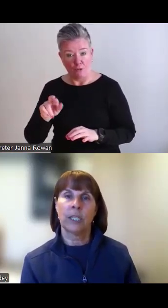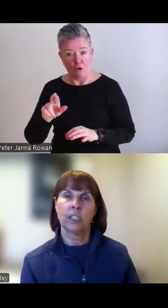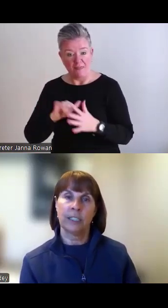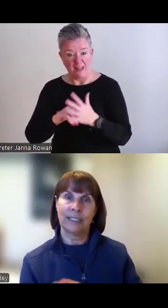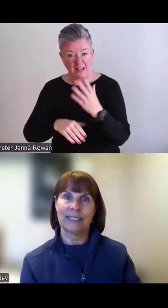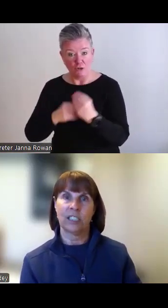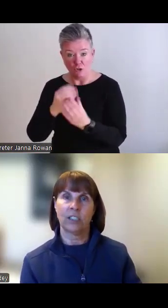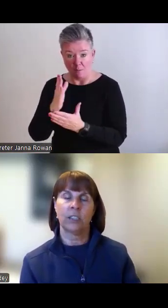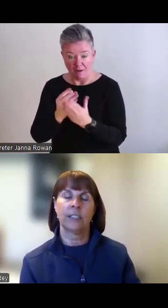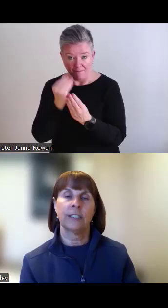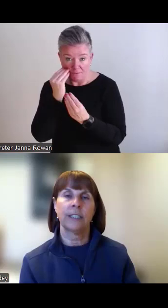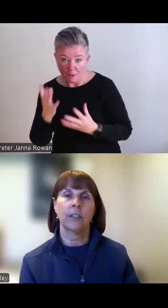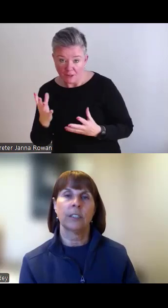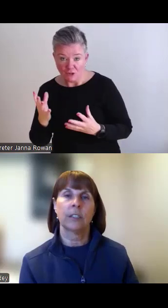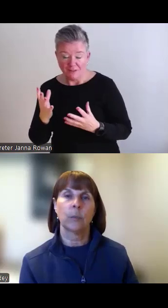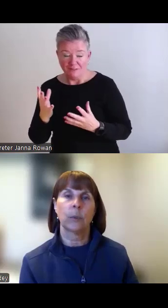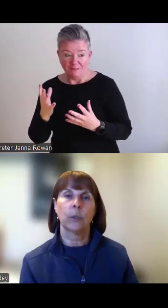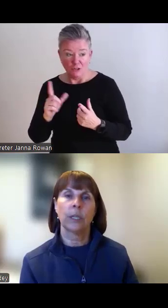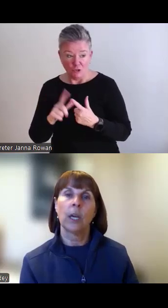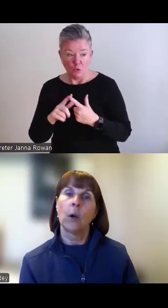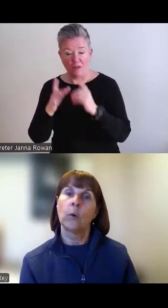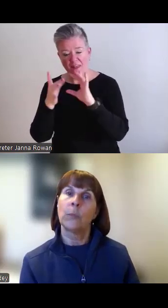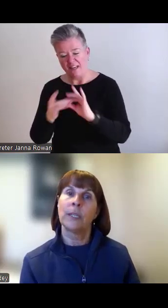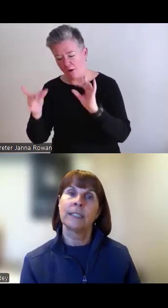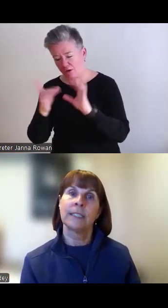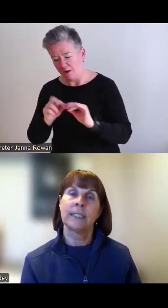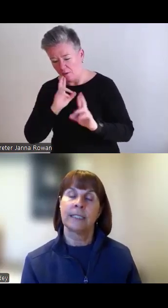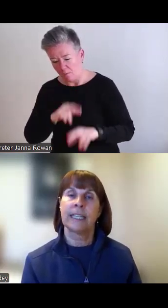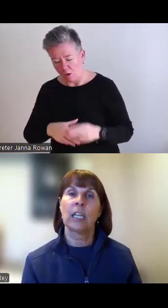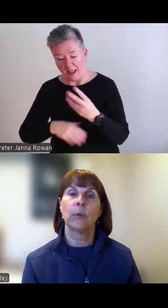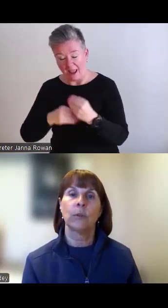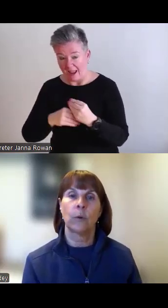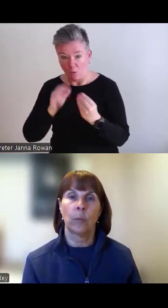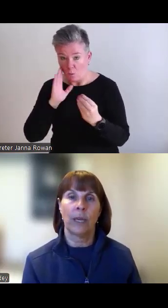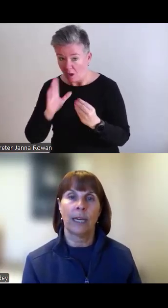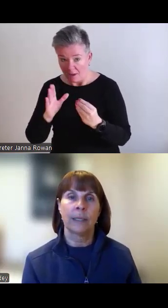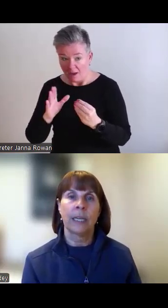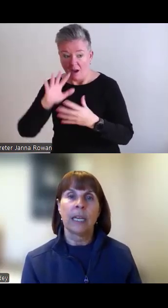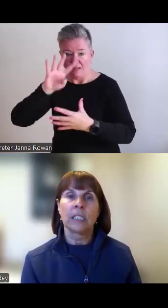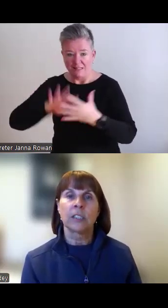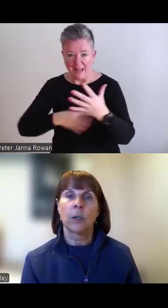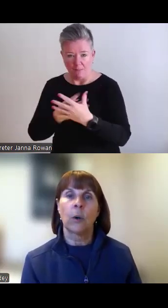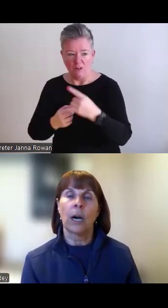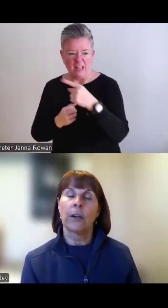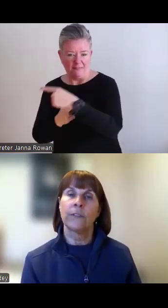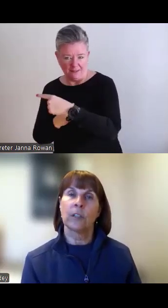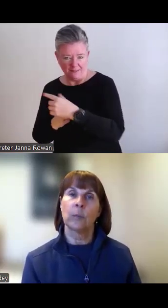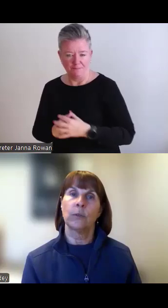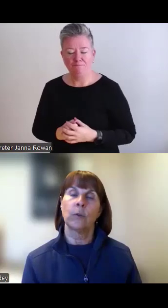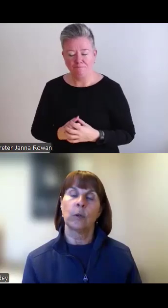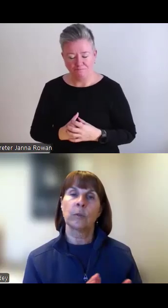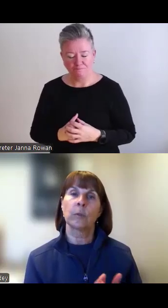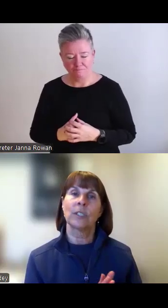information in addition to the narrative report will be in a table format. So, our fillable forms